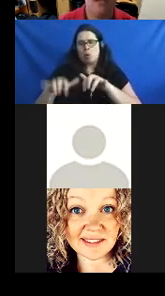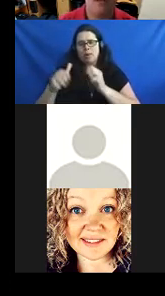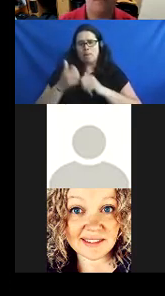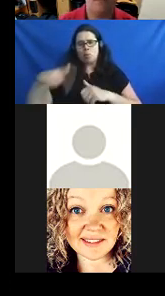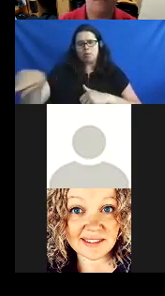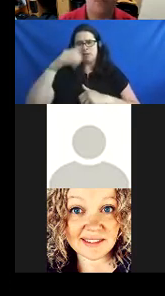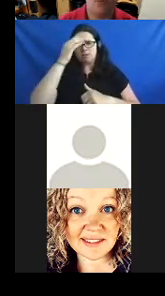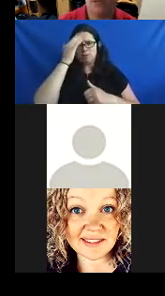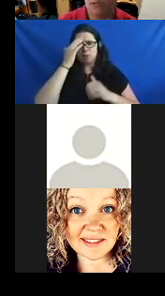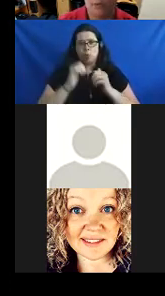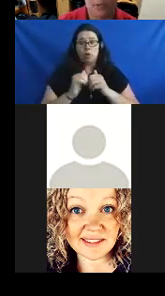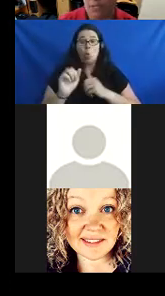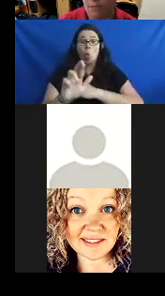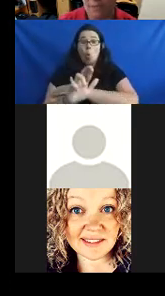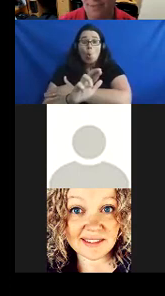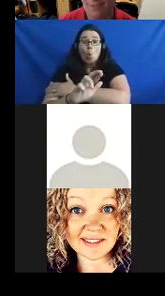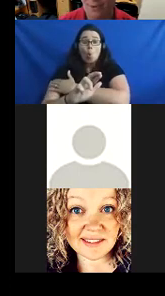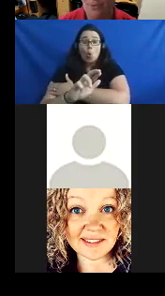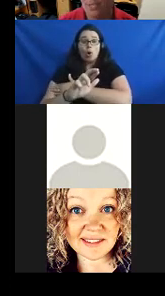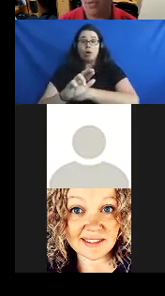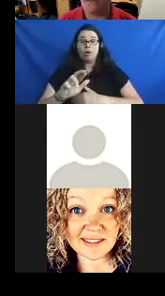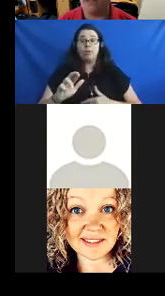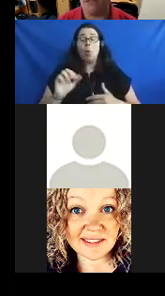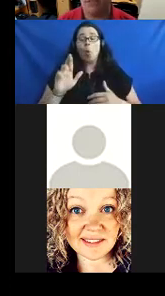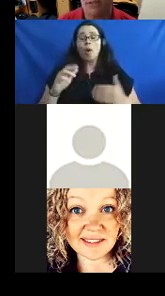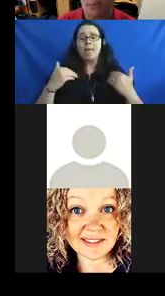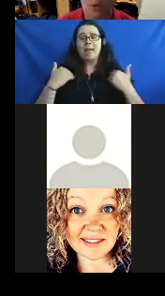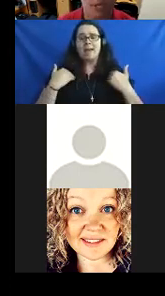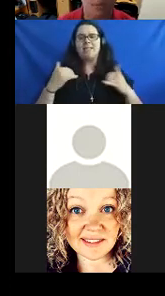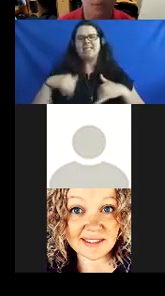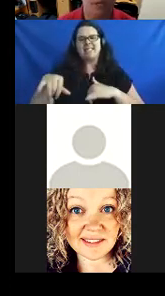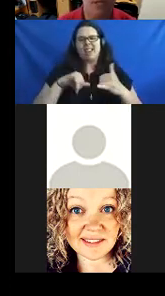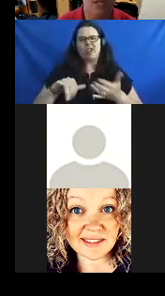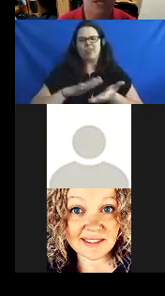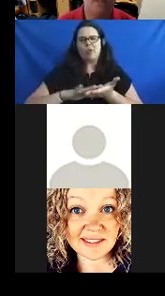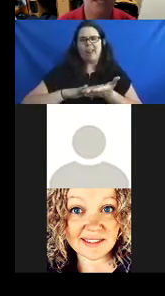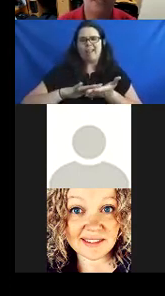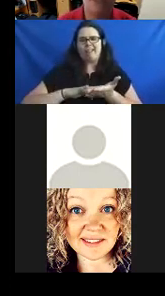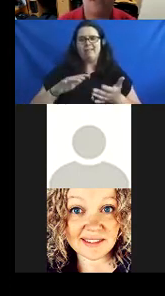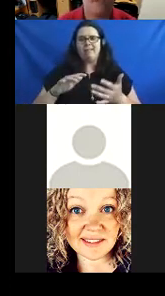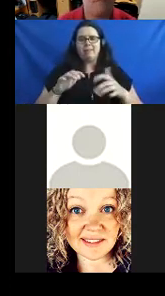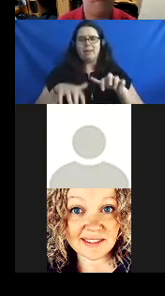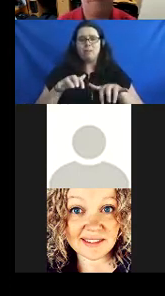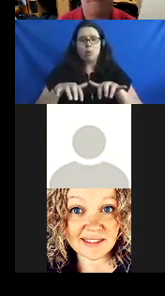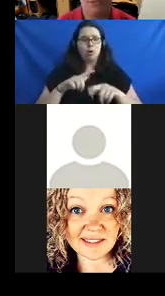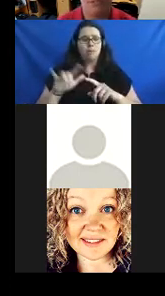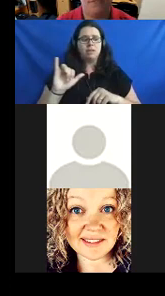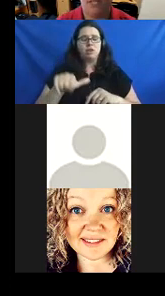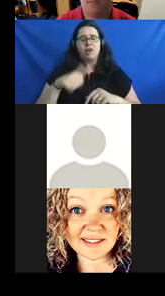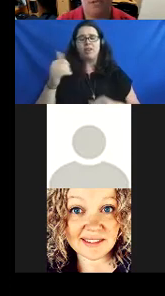OR THEY WOULD HAVE THE STANDARD BRAILLE KEYBOARD. THERE ARE OTHER FEATURES AVAILABLE ON A NUMBER OF